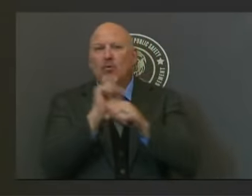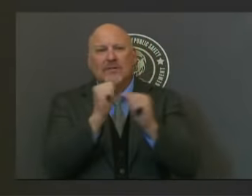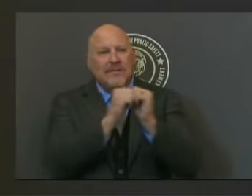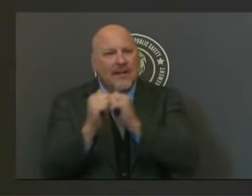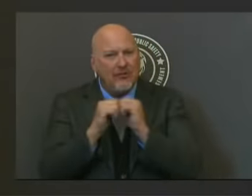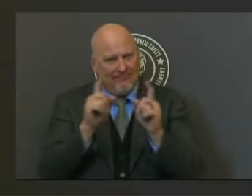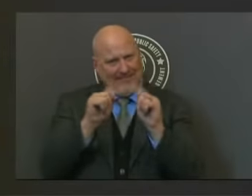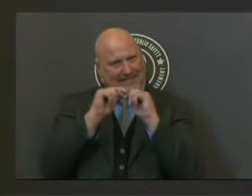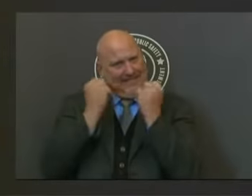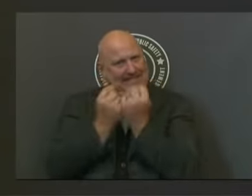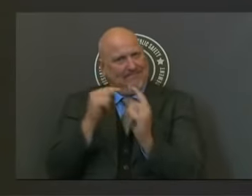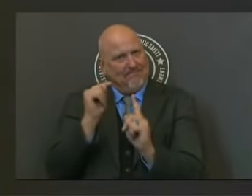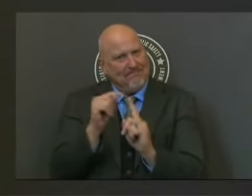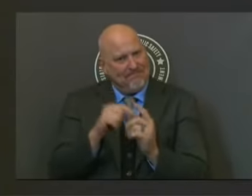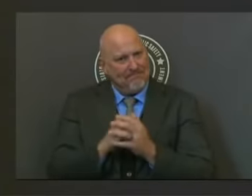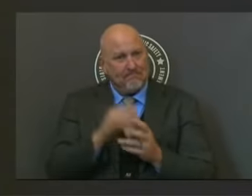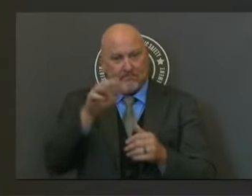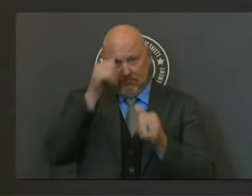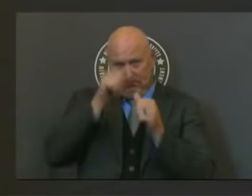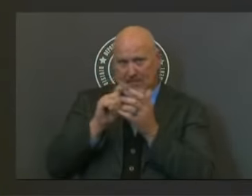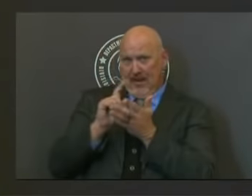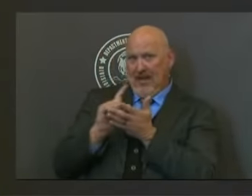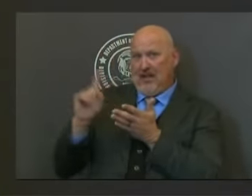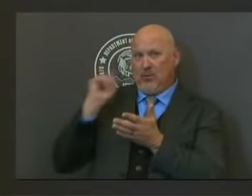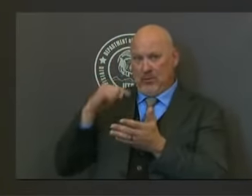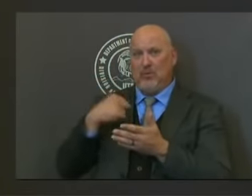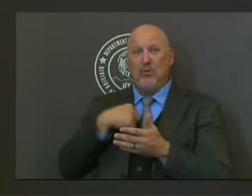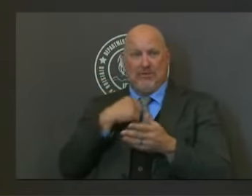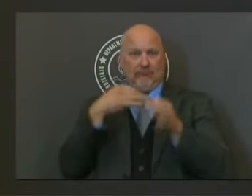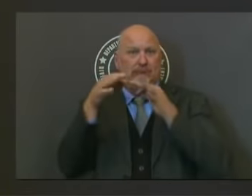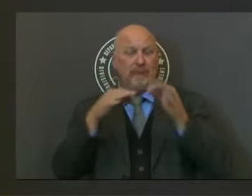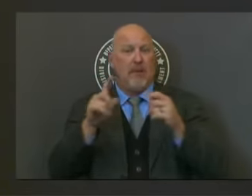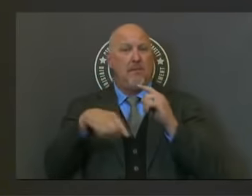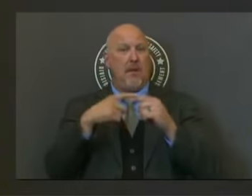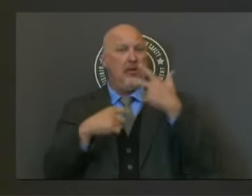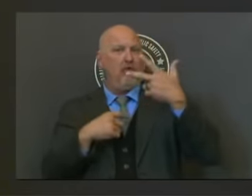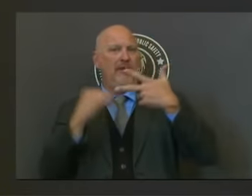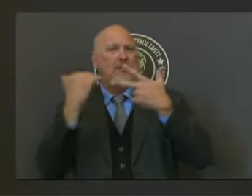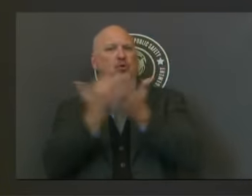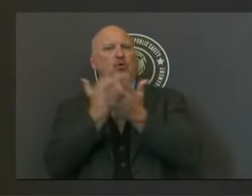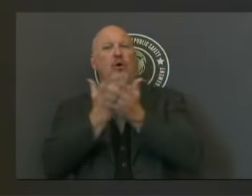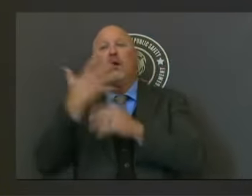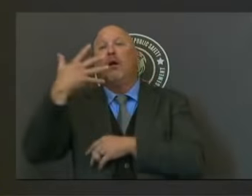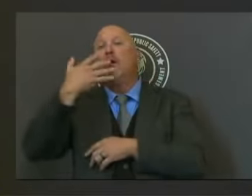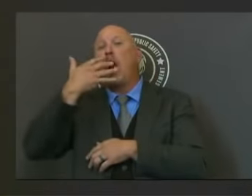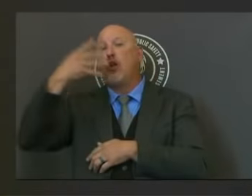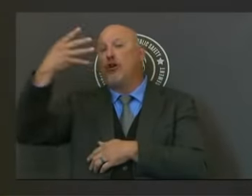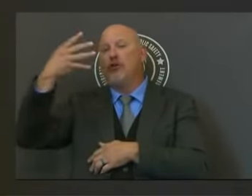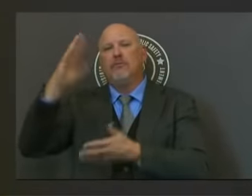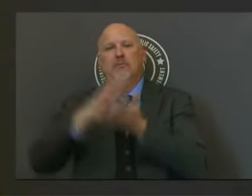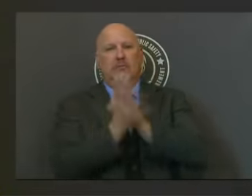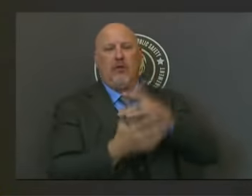week and today I'm going to make